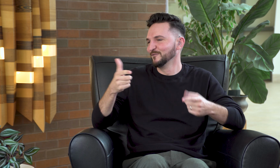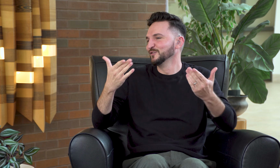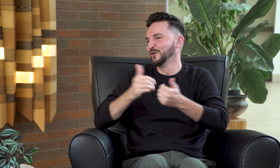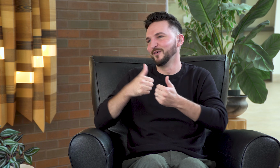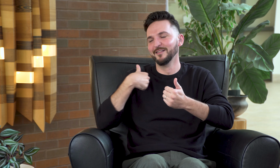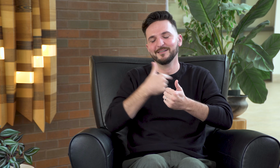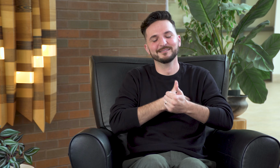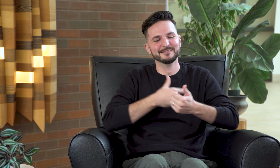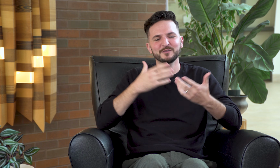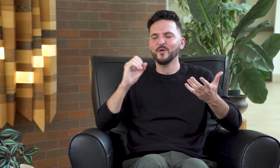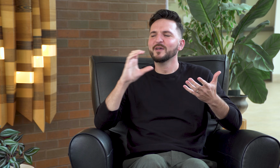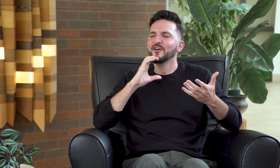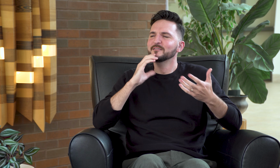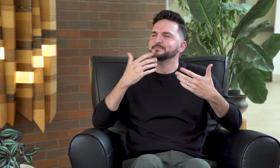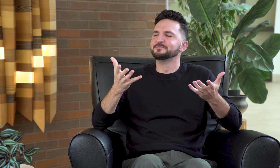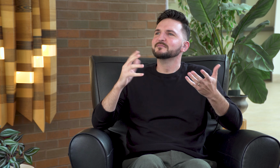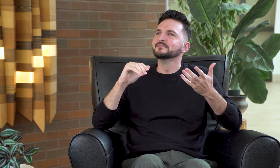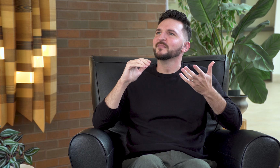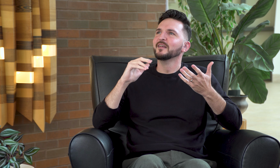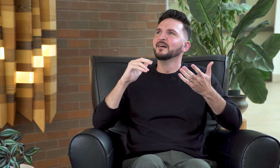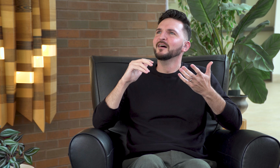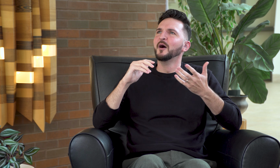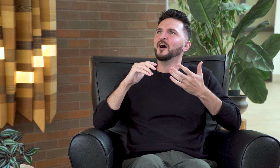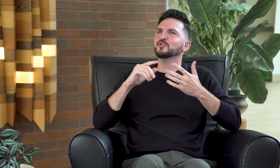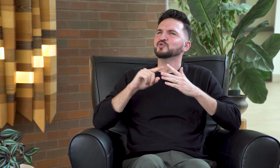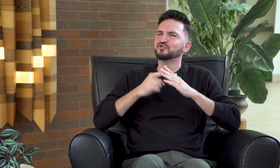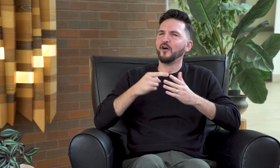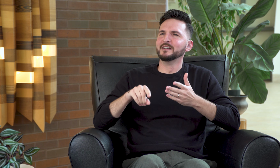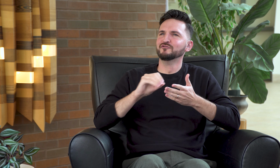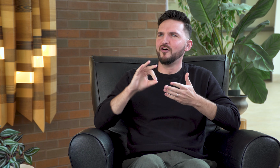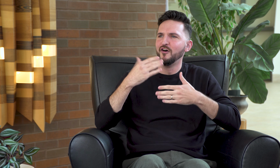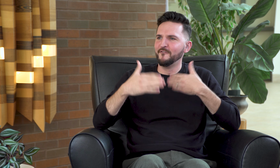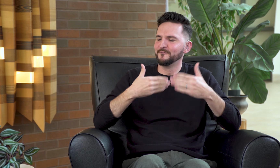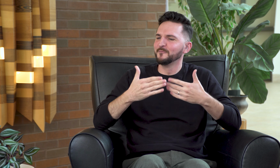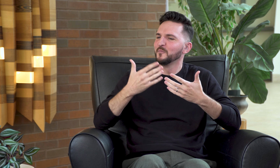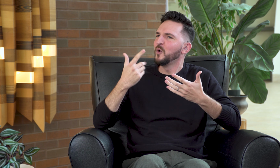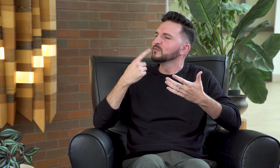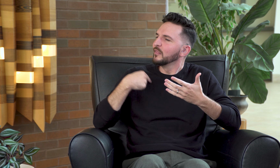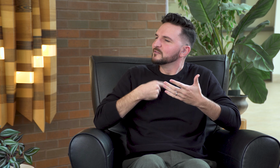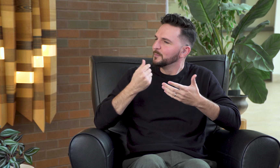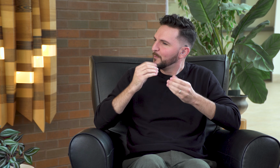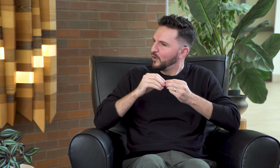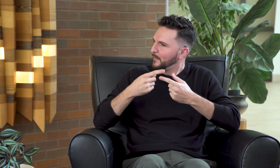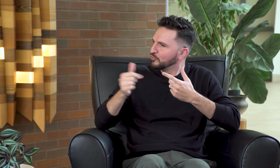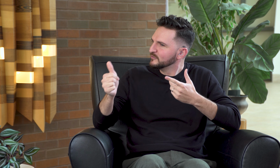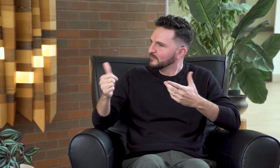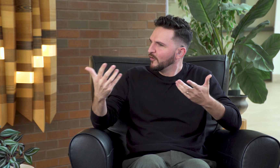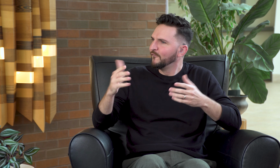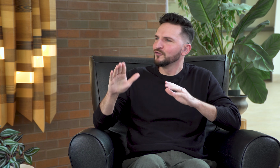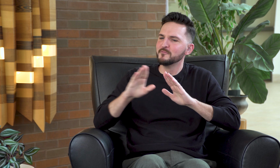We're happy to have you here with us. Carrie. To start off today, why don't you tell us a little bit about yourself,